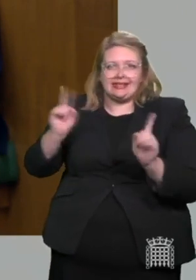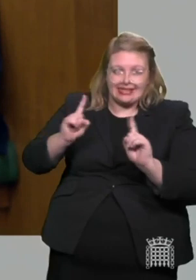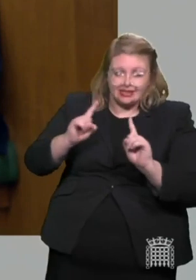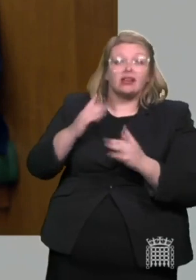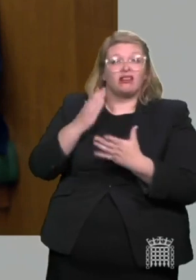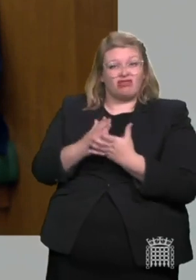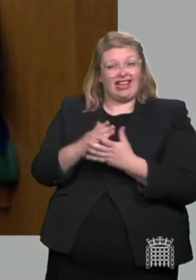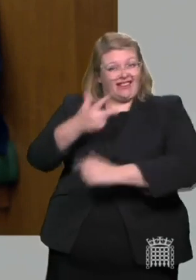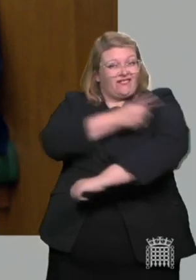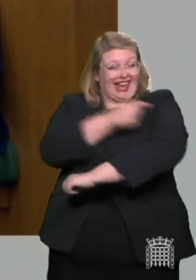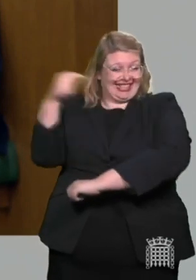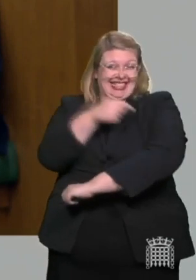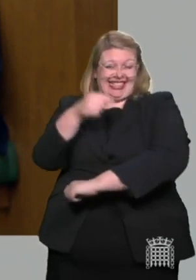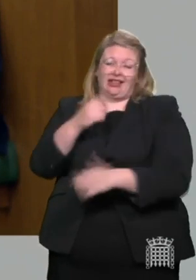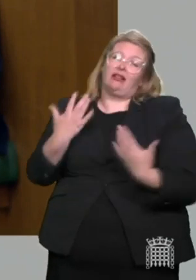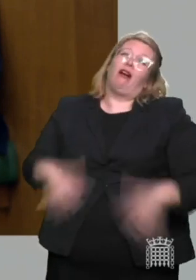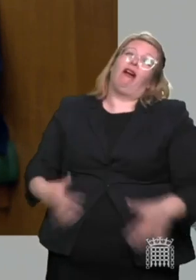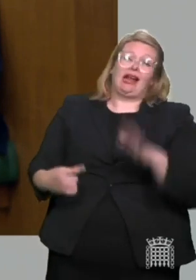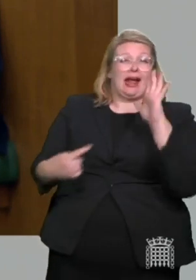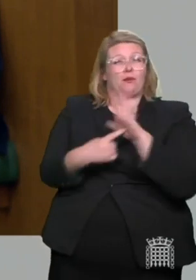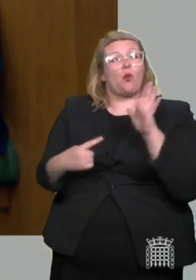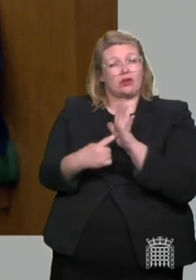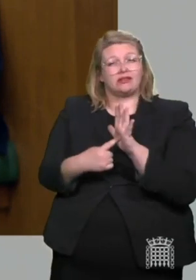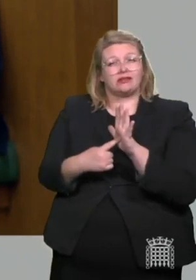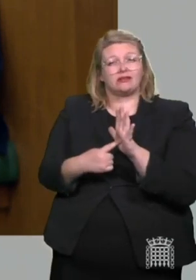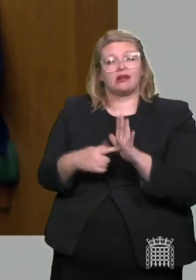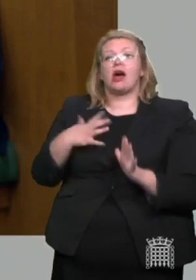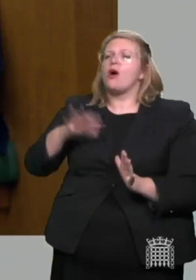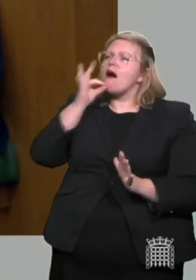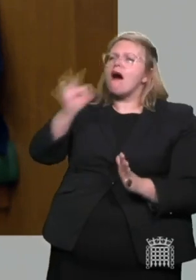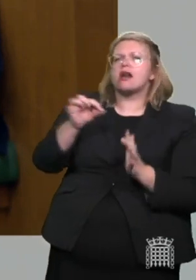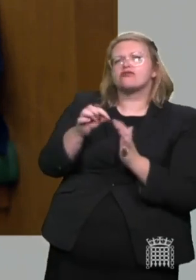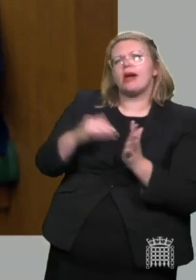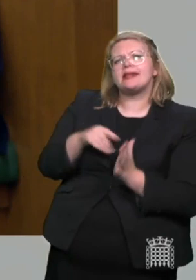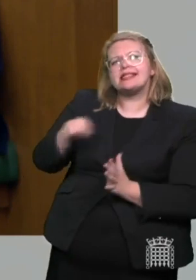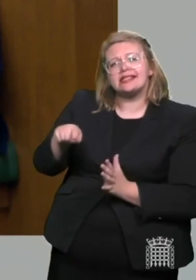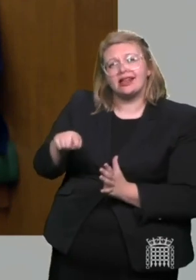vaccination programme. Does my right hon. Friend agree that there has never been a more